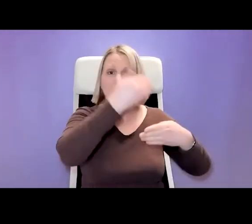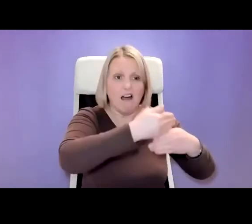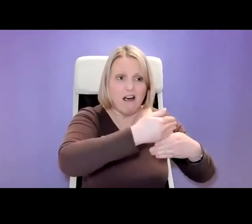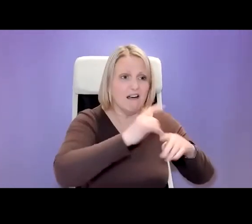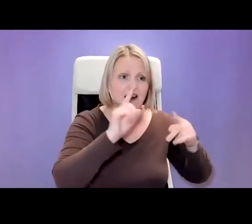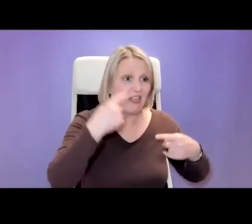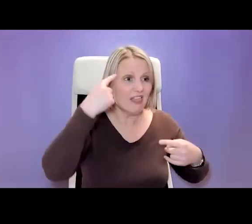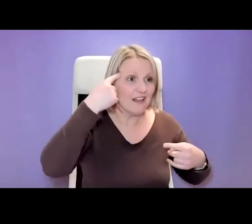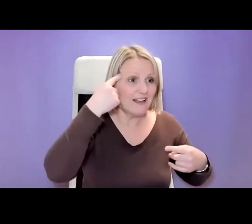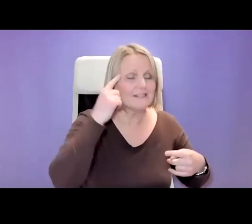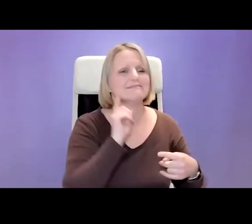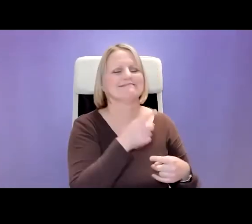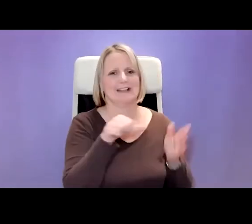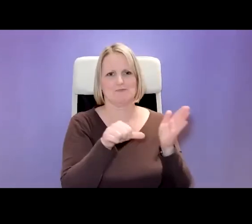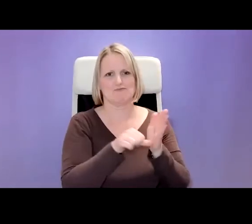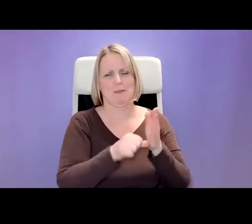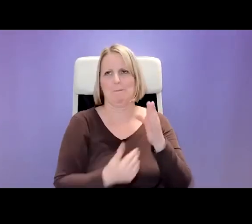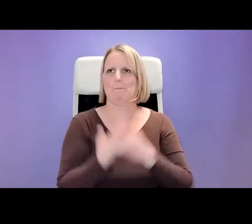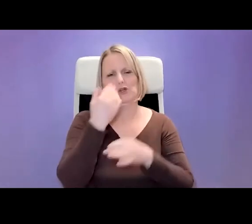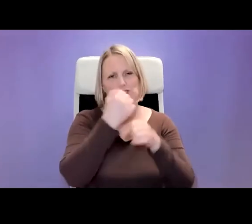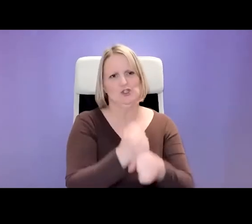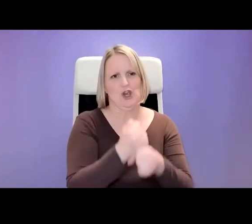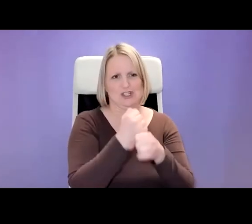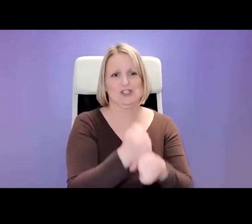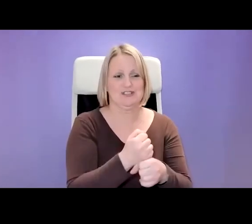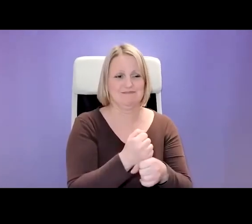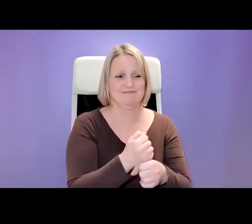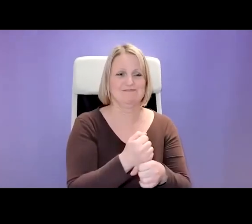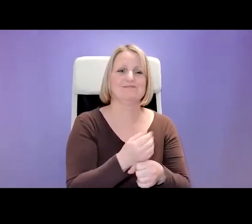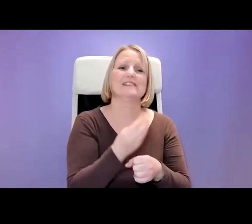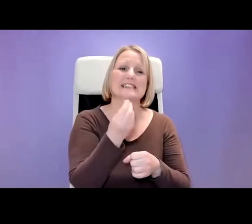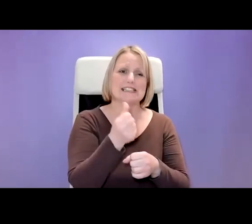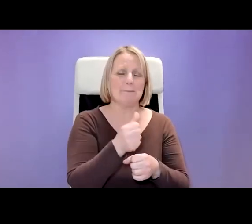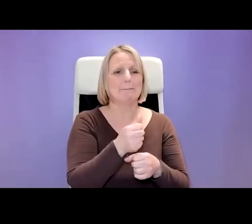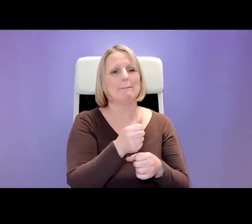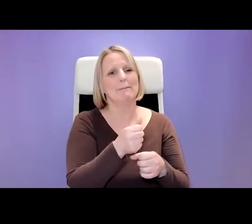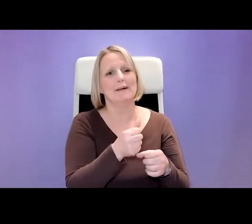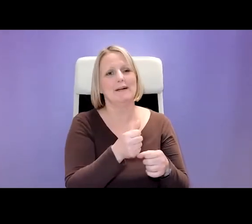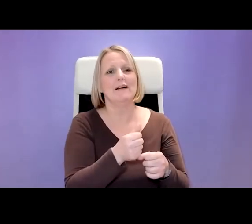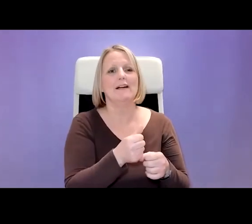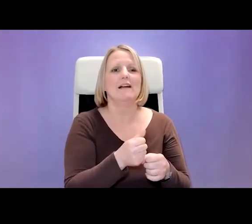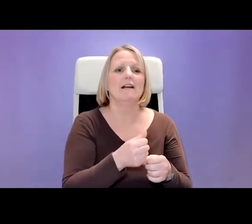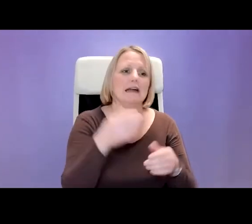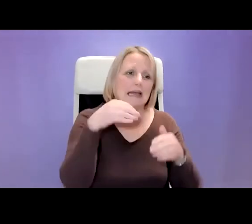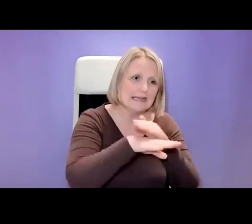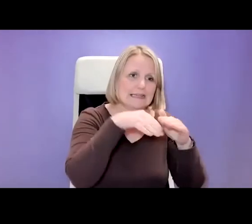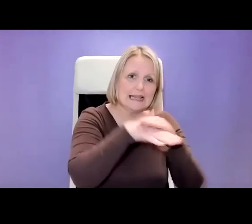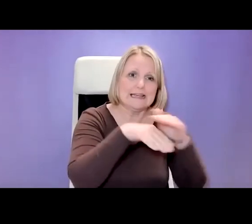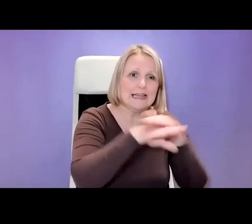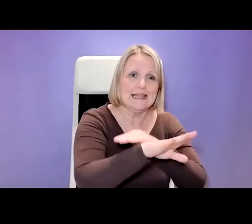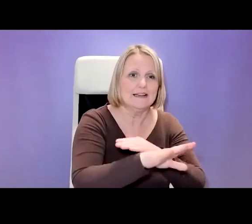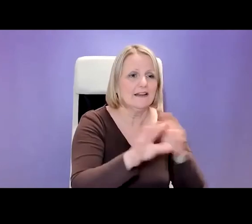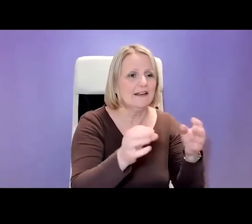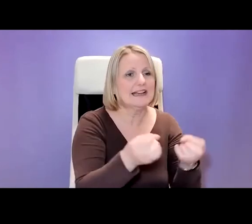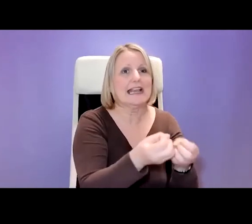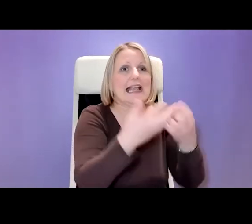In treating some as continual recipients and never givers of gifts such a church enacts a forgetfulness